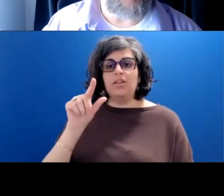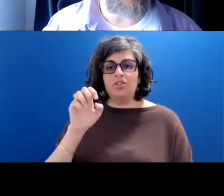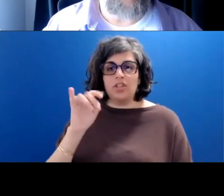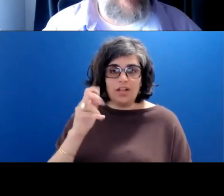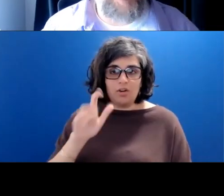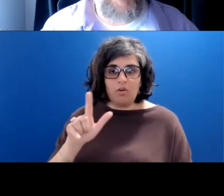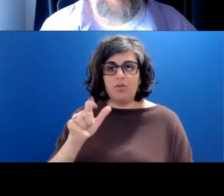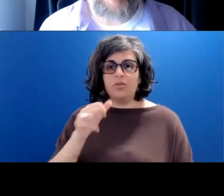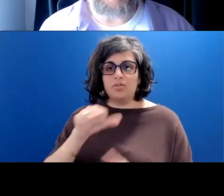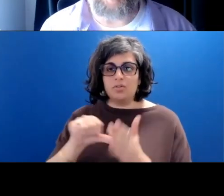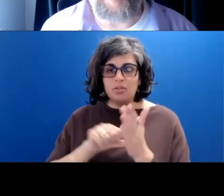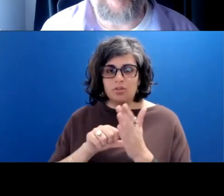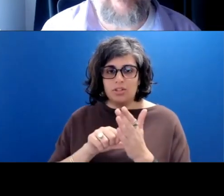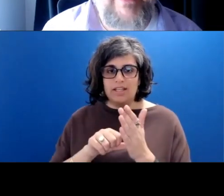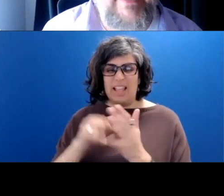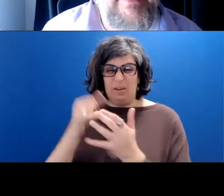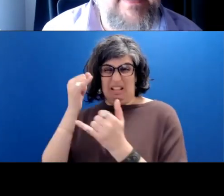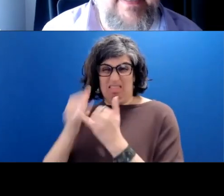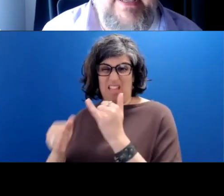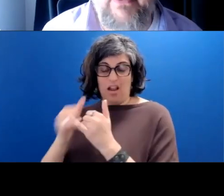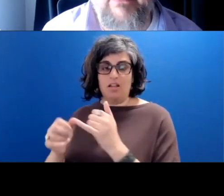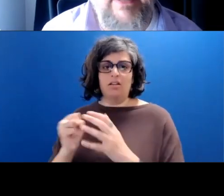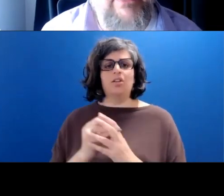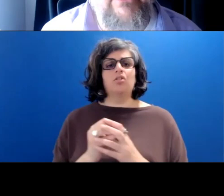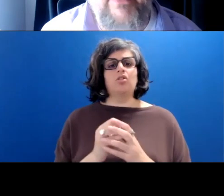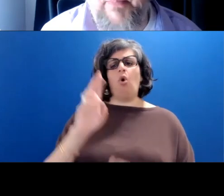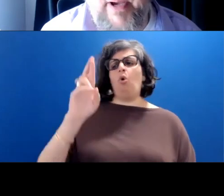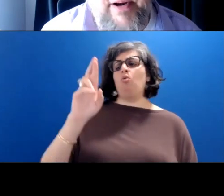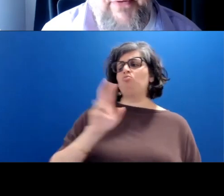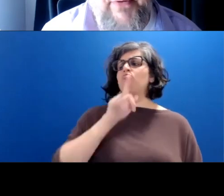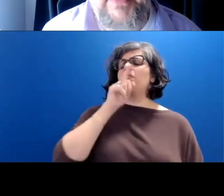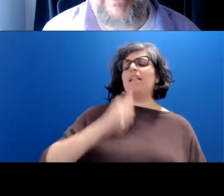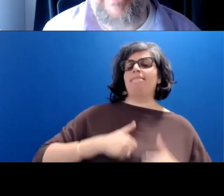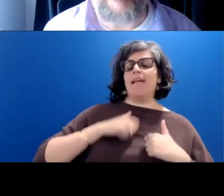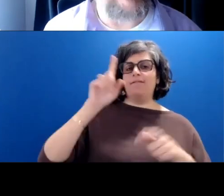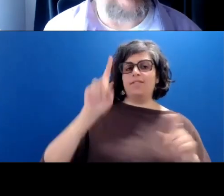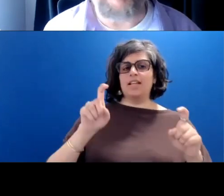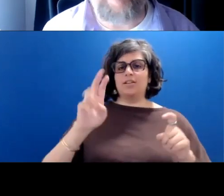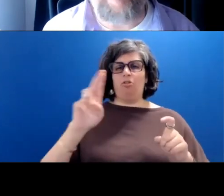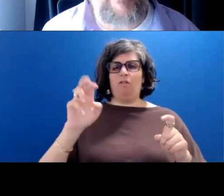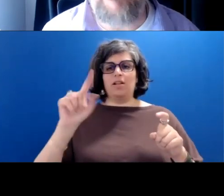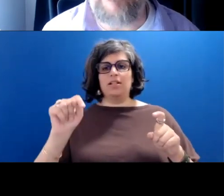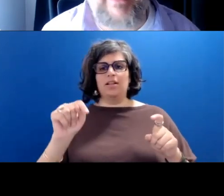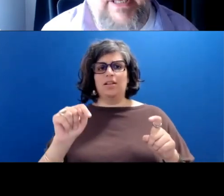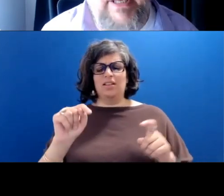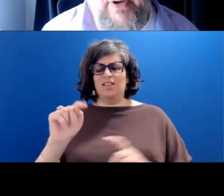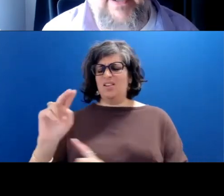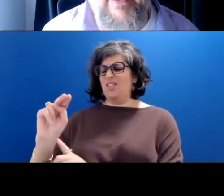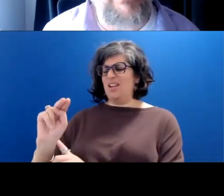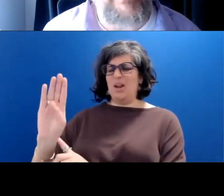So where do things like real-life tests leave non-binary folks? Again, it doesn't leave them anywhere